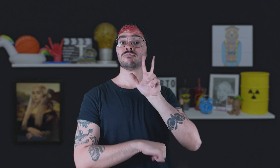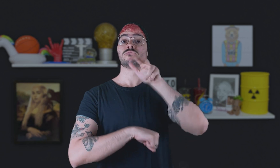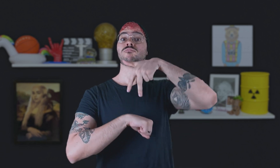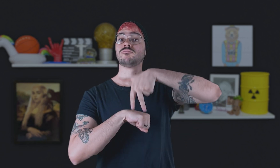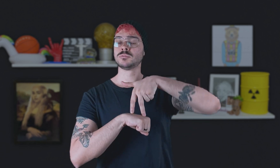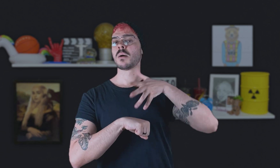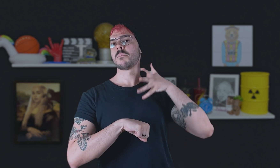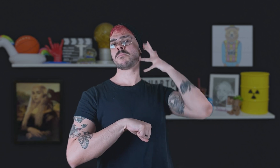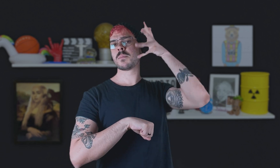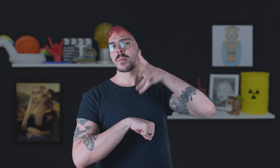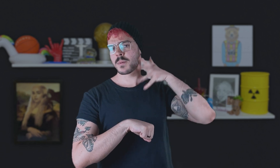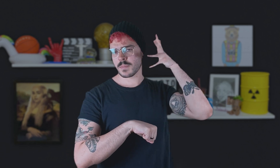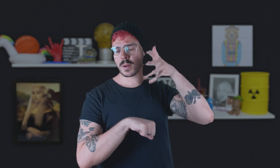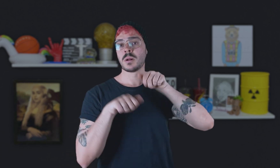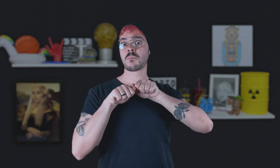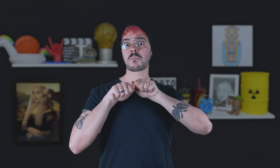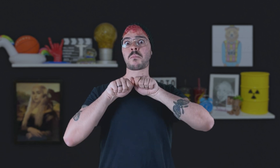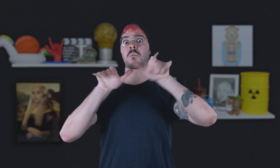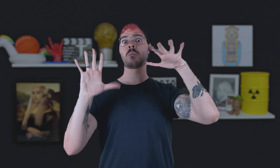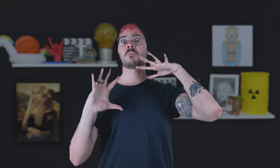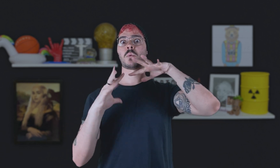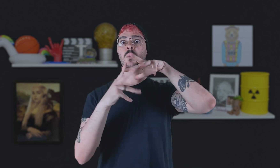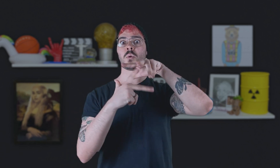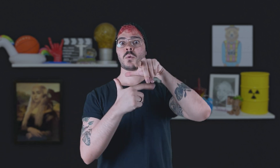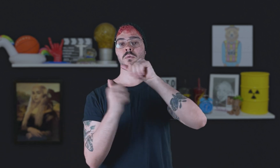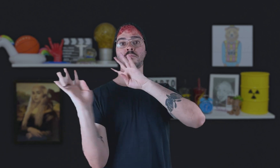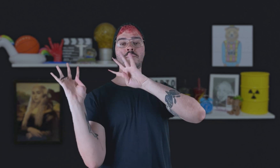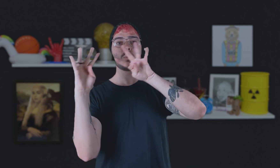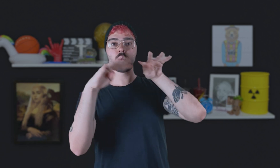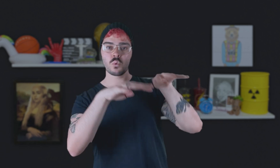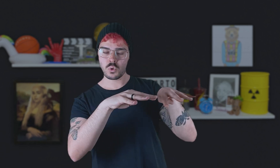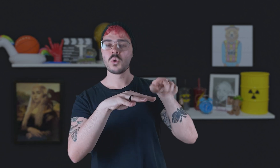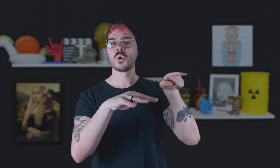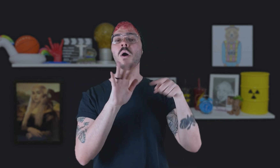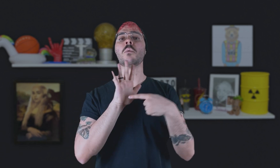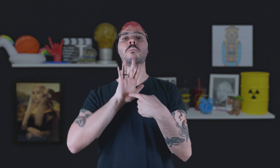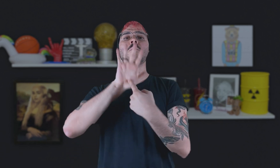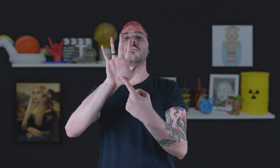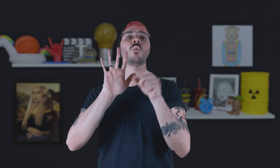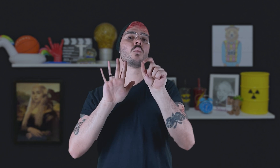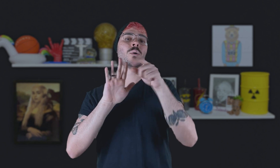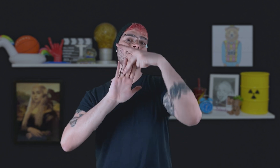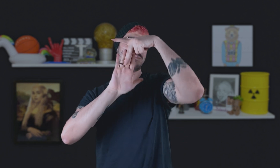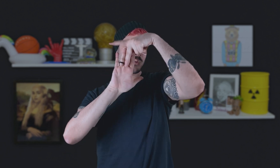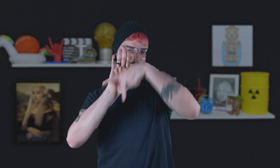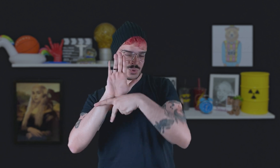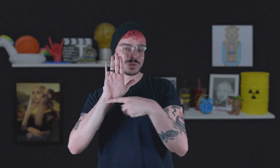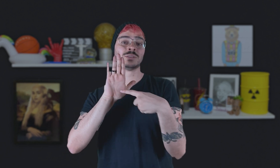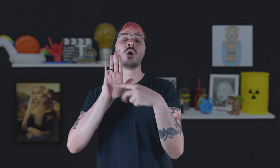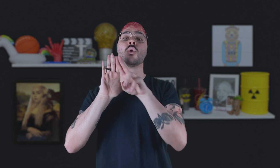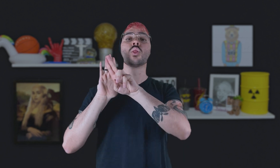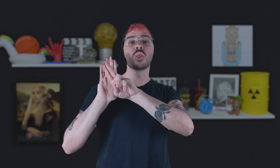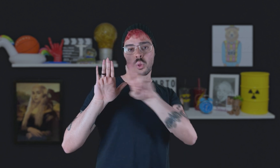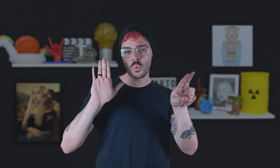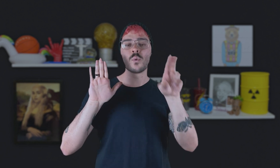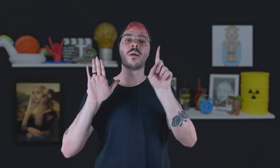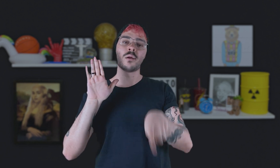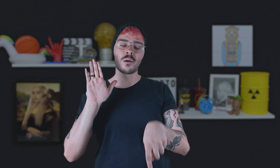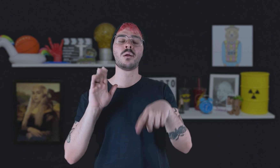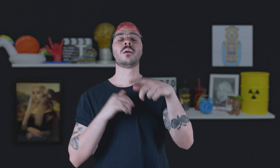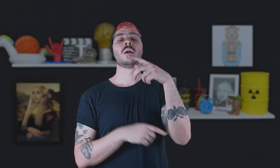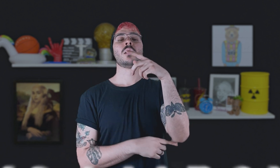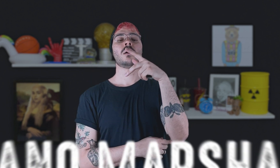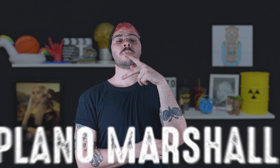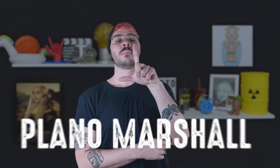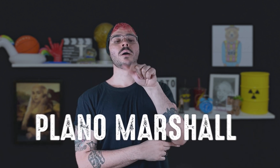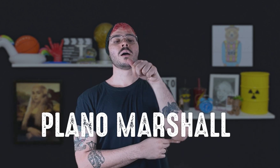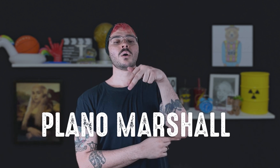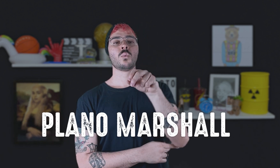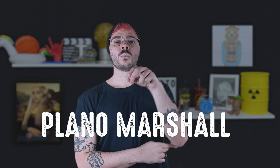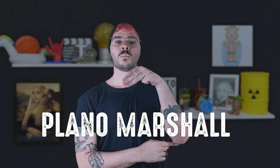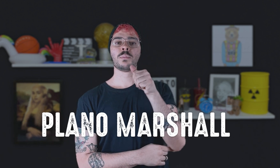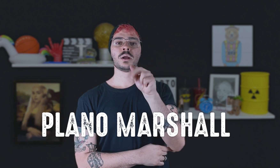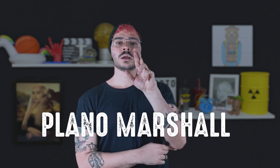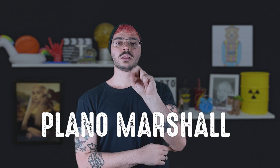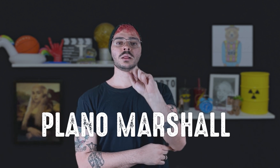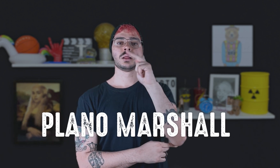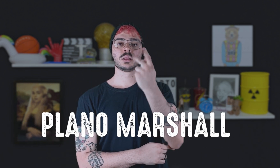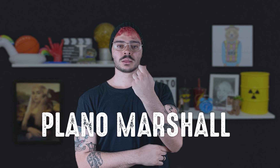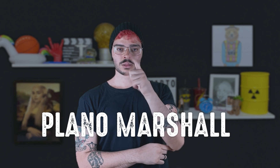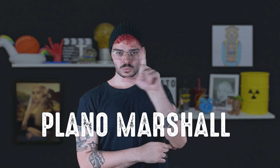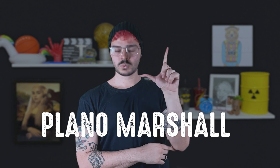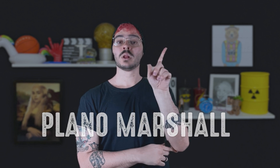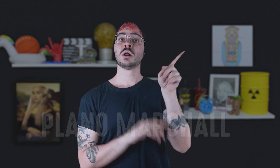created a project called the Marshall Plan, during his speech that revealed to the world